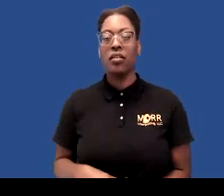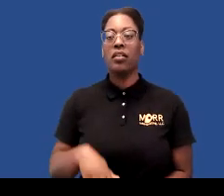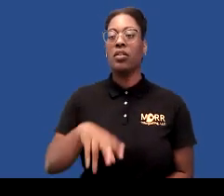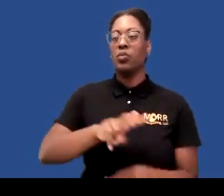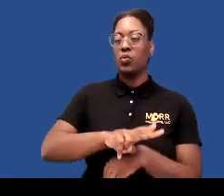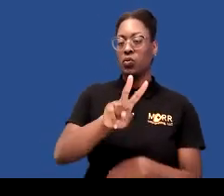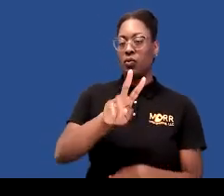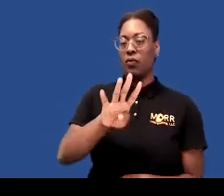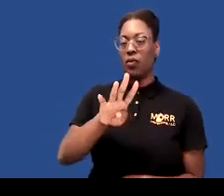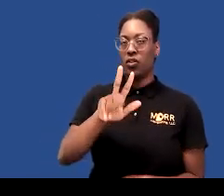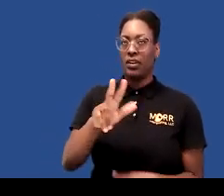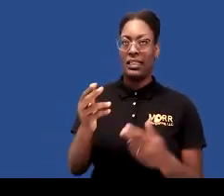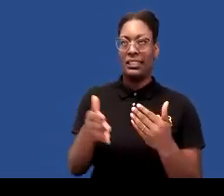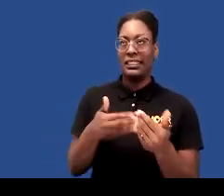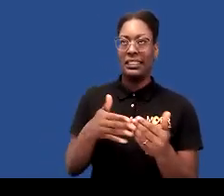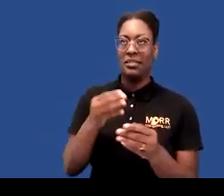this is easy math, but it's really difficult for me